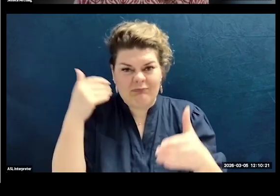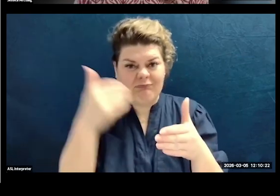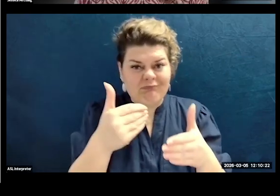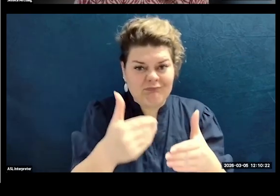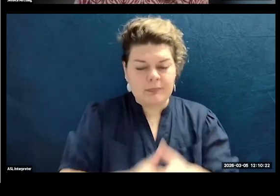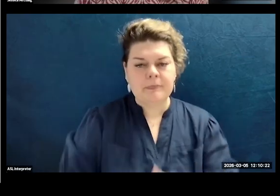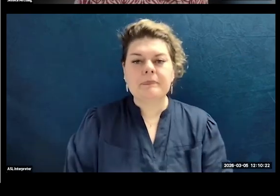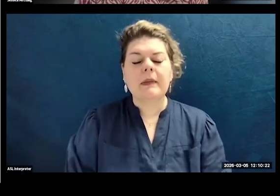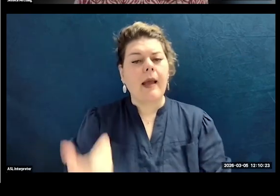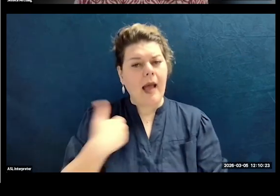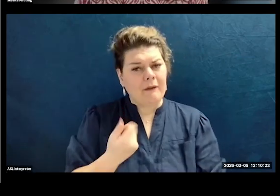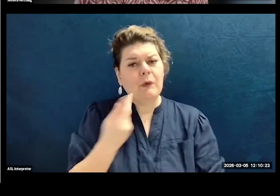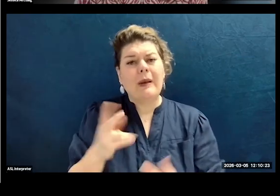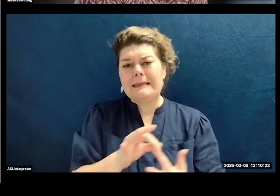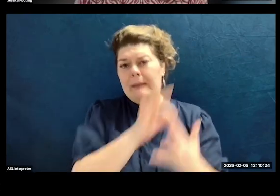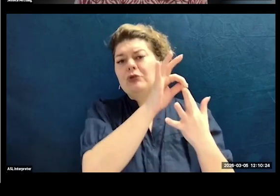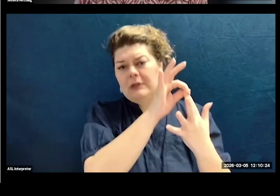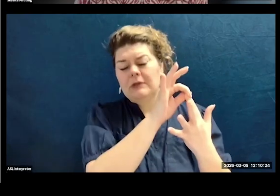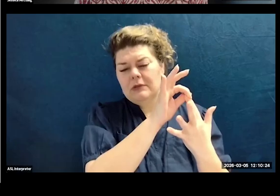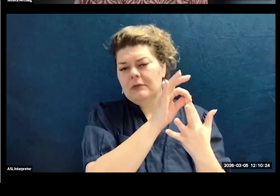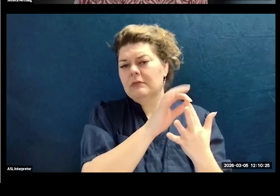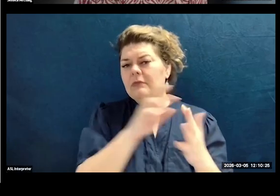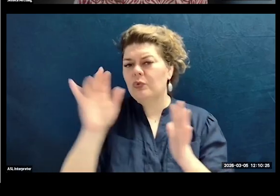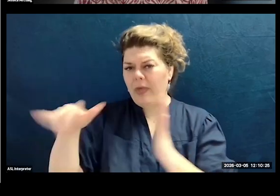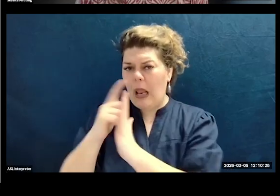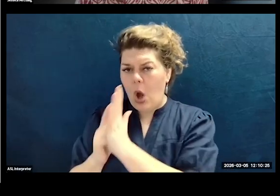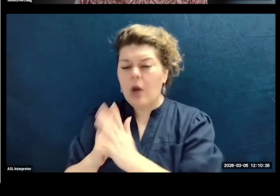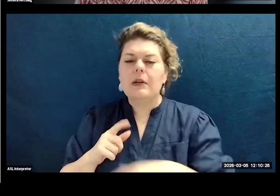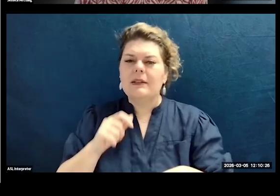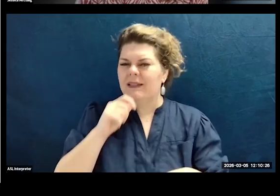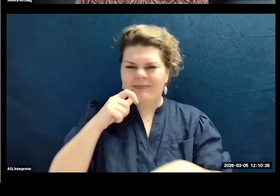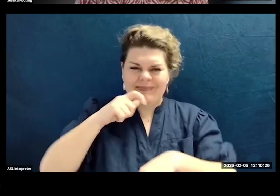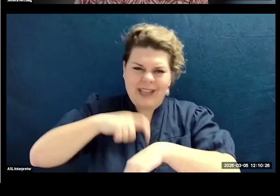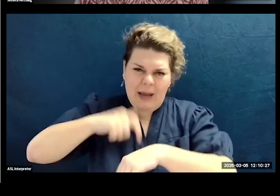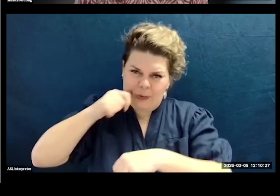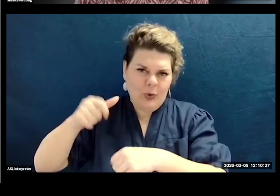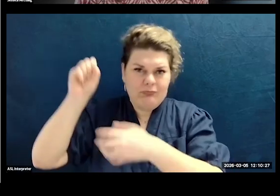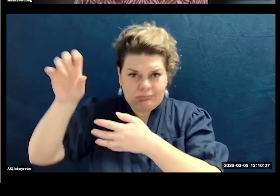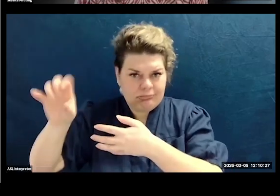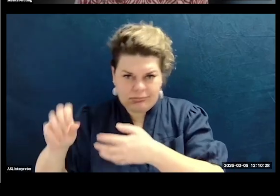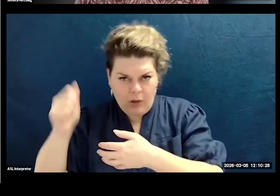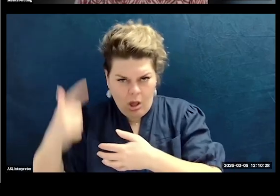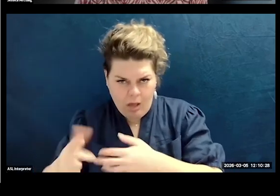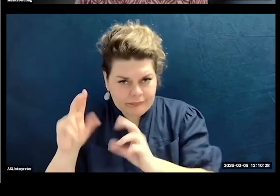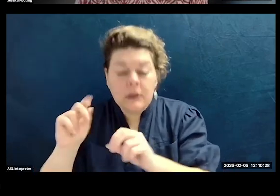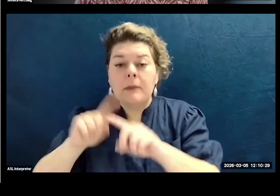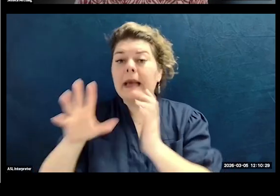There are a few exceptions to the new regulations and we don't have time to cover those today, but you can learn more about these exceptions